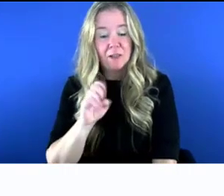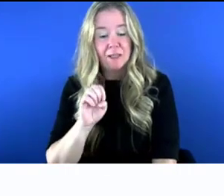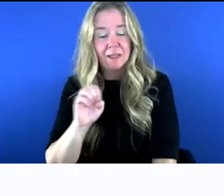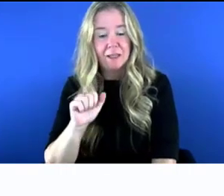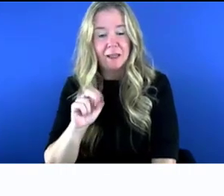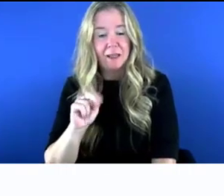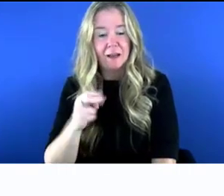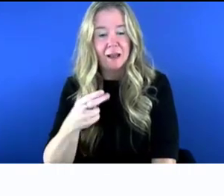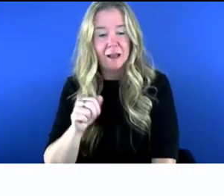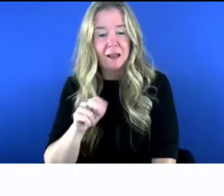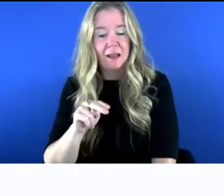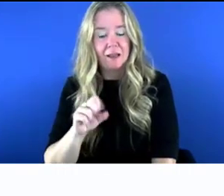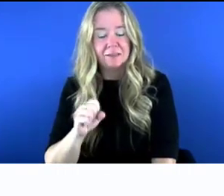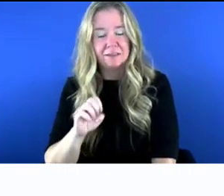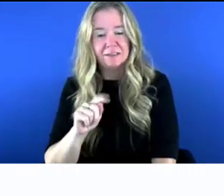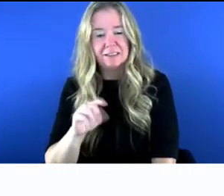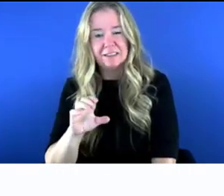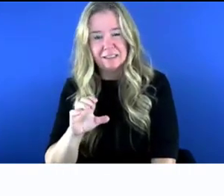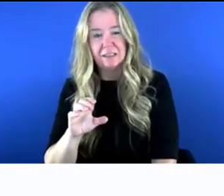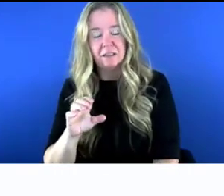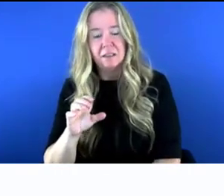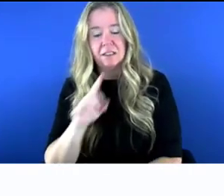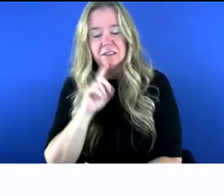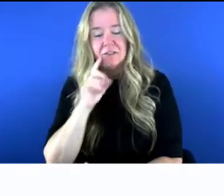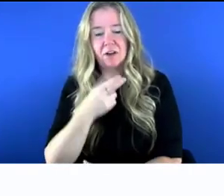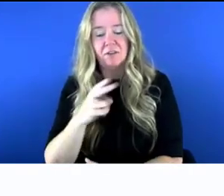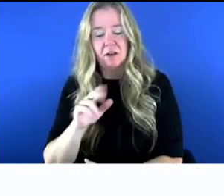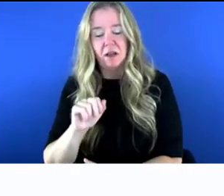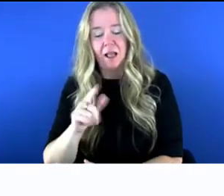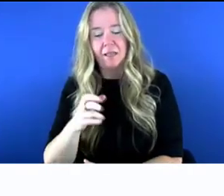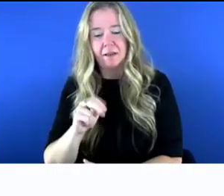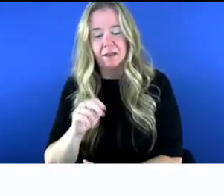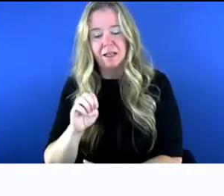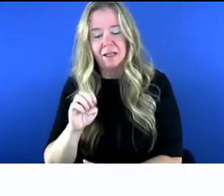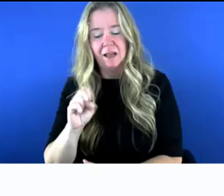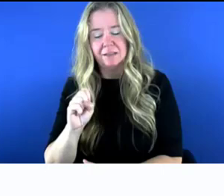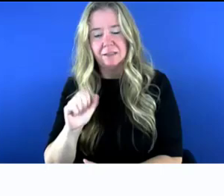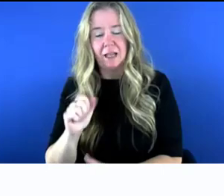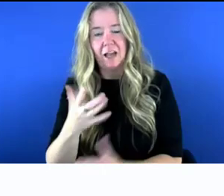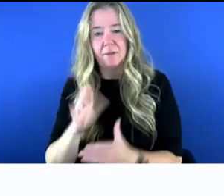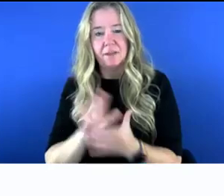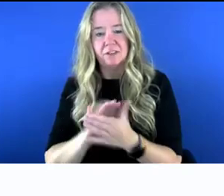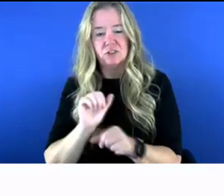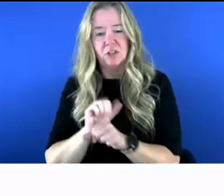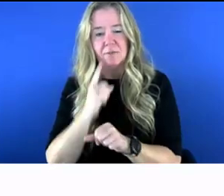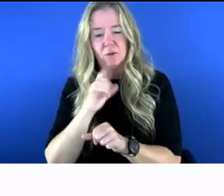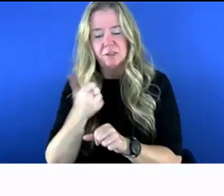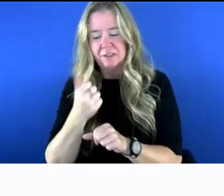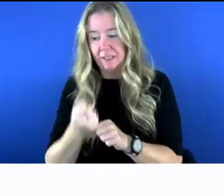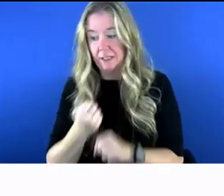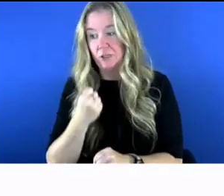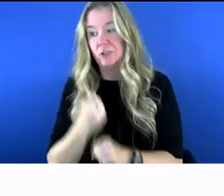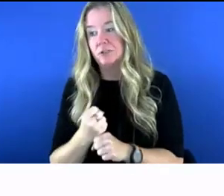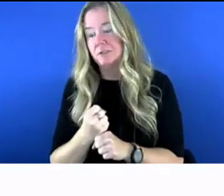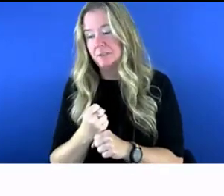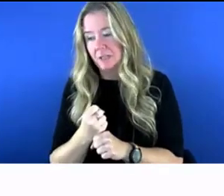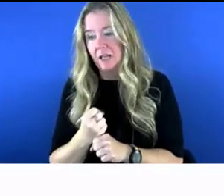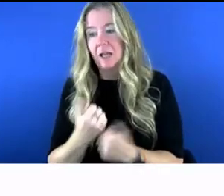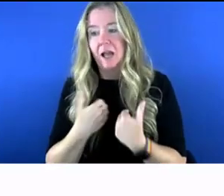I'm a teacher specialist, deaf and hard of hearing at the Allegan Area ESA. I've been in this job for ten whole years, and I have a couple of kids